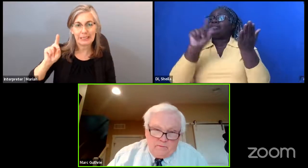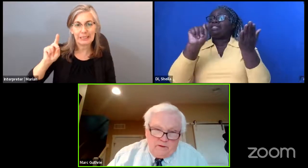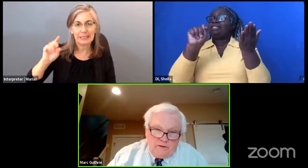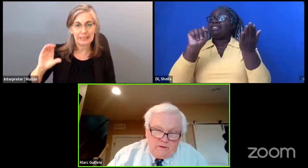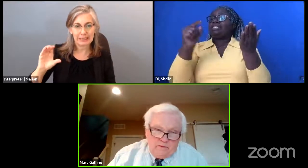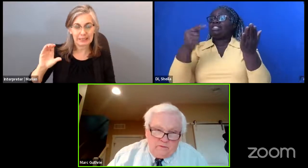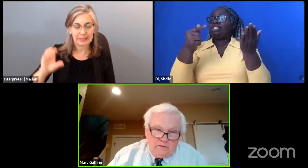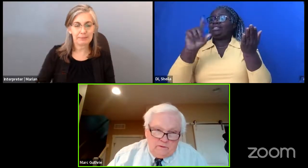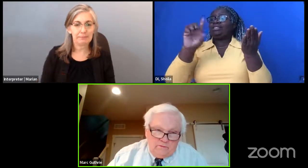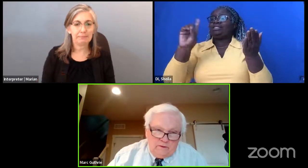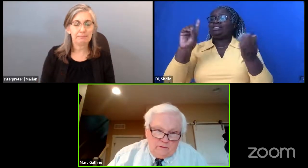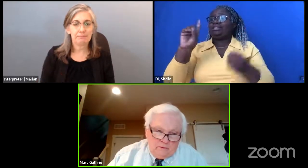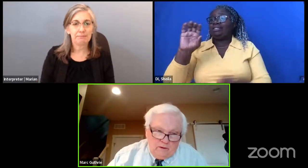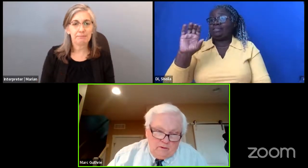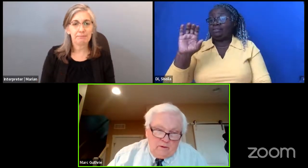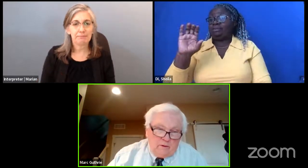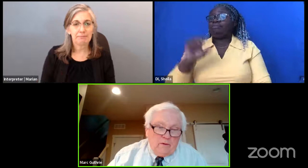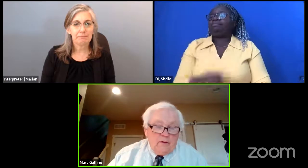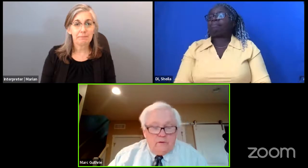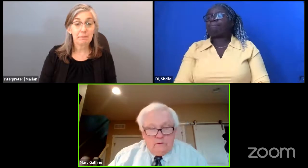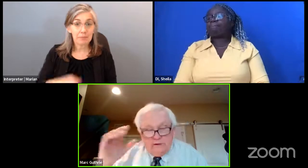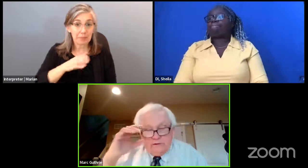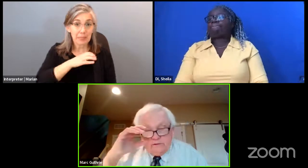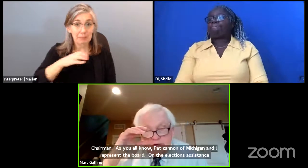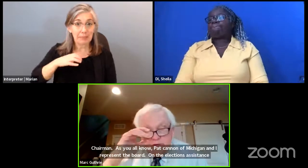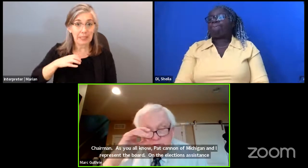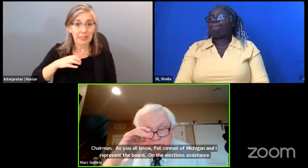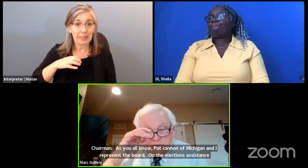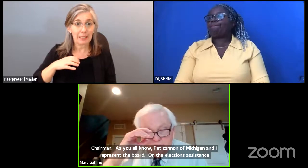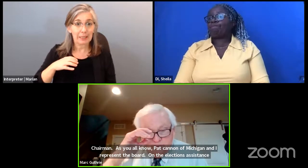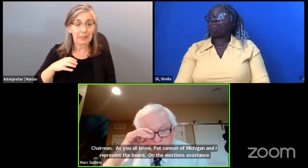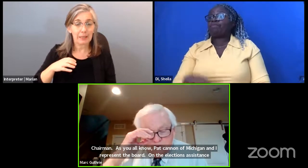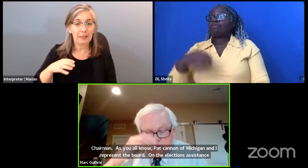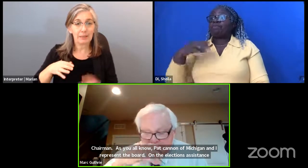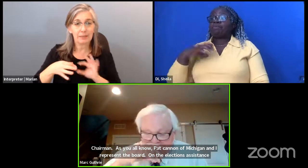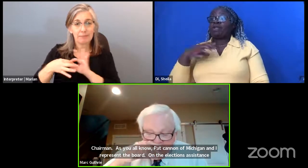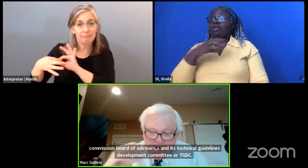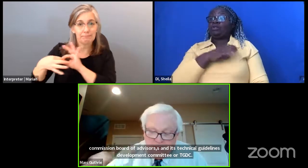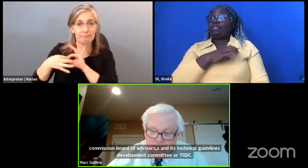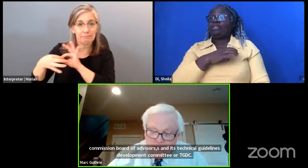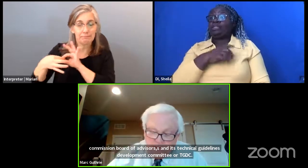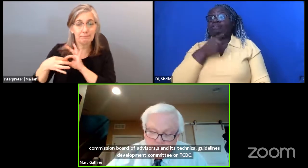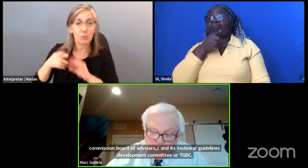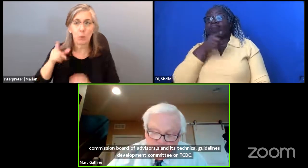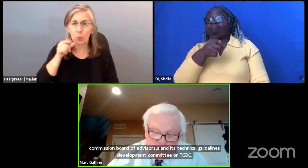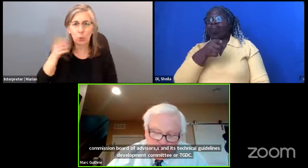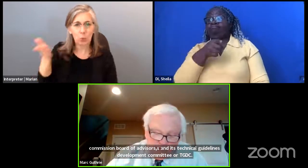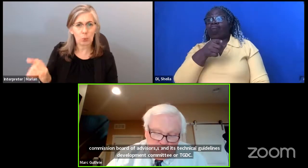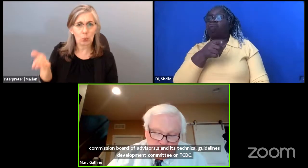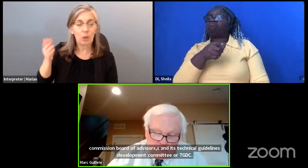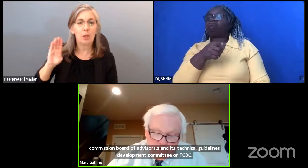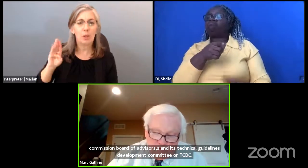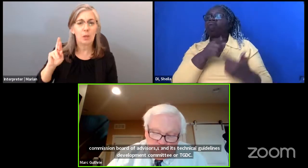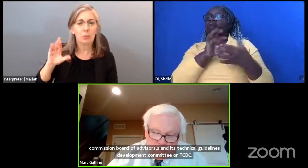The committee is, or our liaison service is staffed by Bruce Bailey and we're always grateful